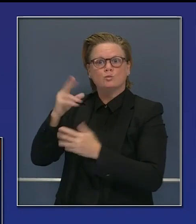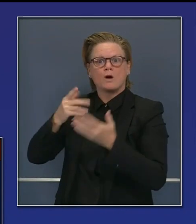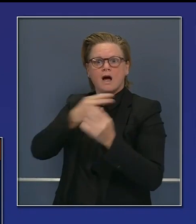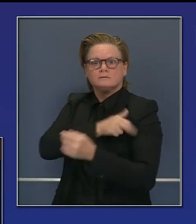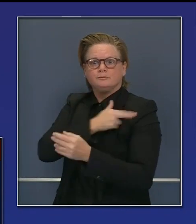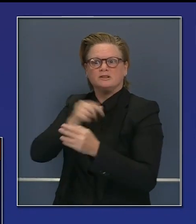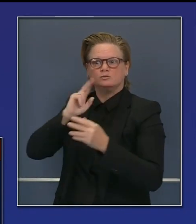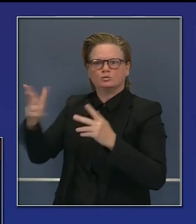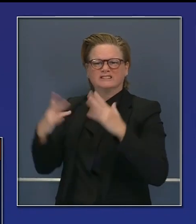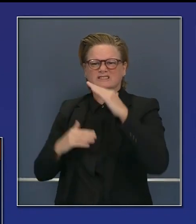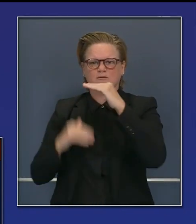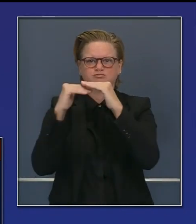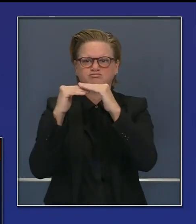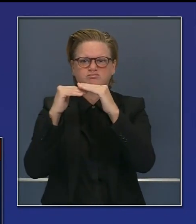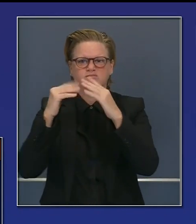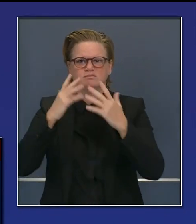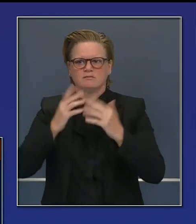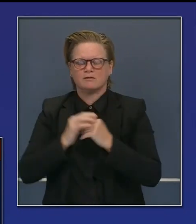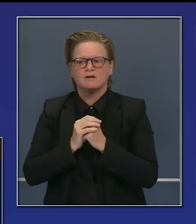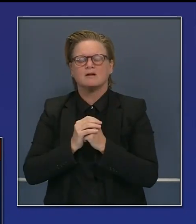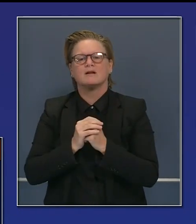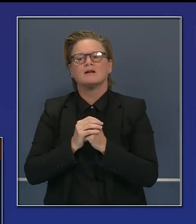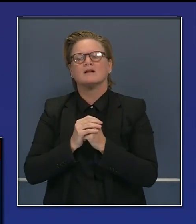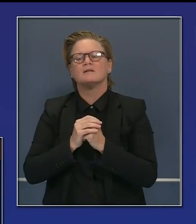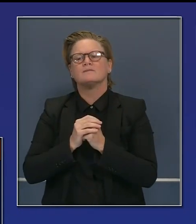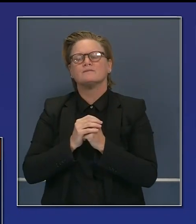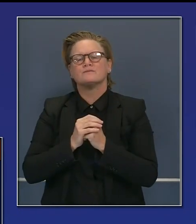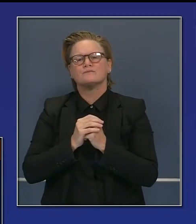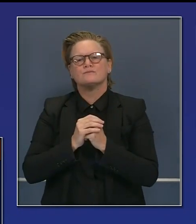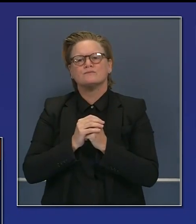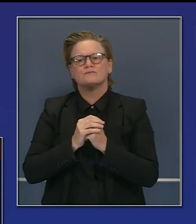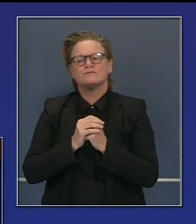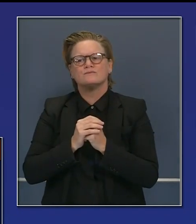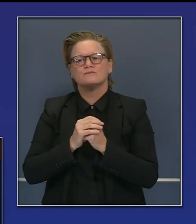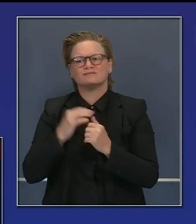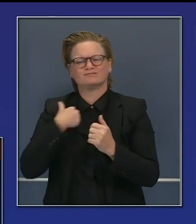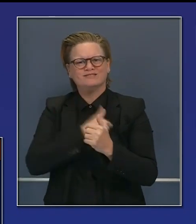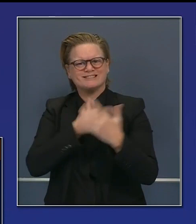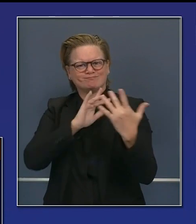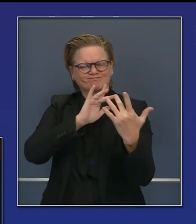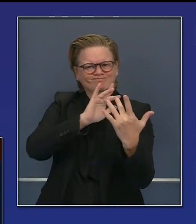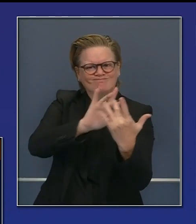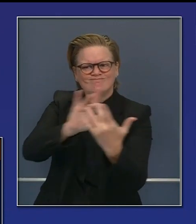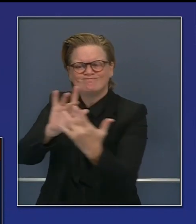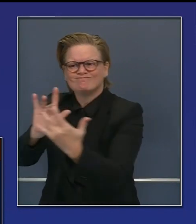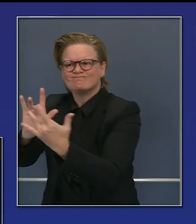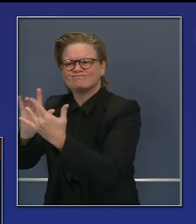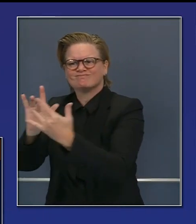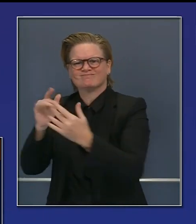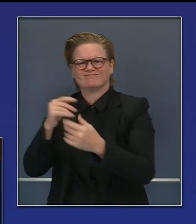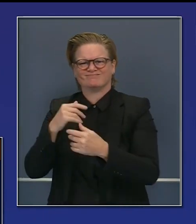INDUCE MORE MIXING AND NOT LESS. THUS THE DECISION BY OUR HEALTH PROFESSIONALS AND ADVISORS, WHICH ARE AMPLE. WE HAVE BEEN REACHING OUT